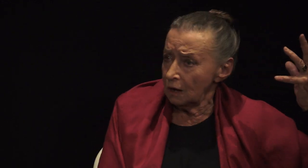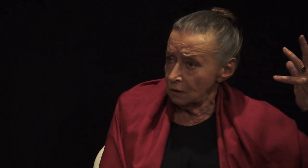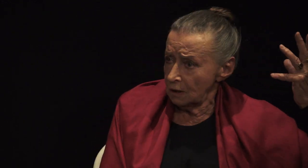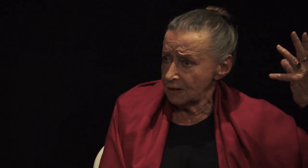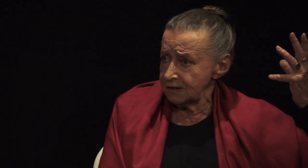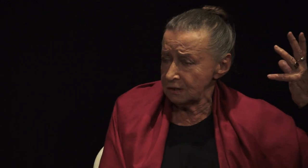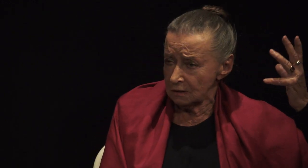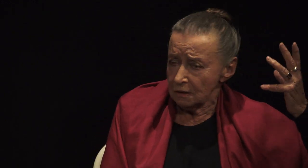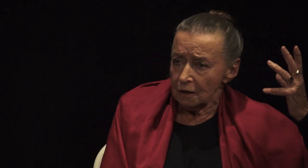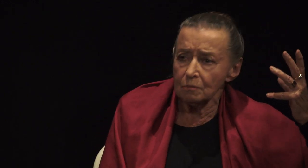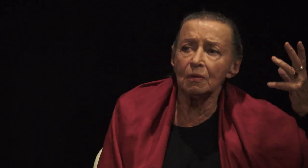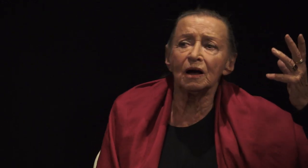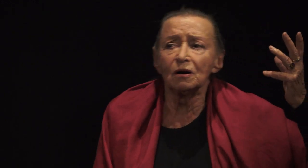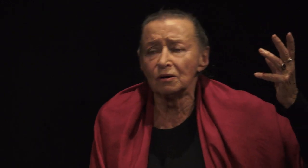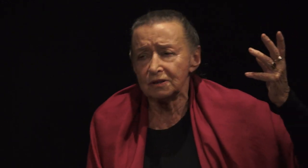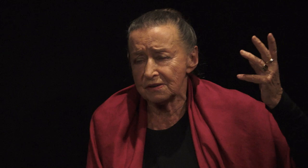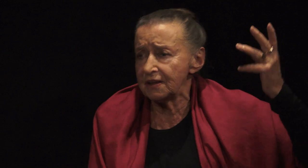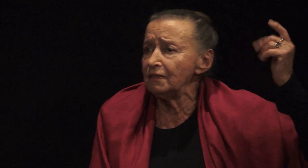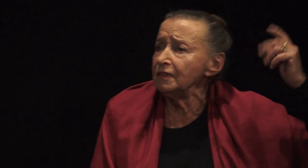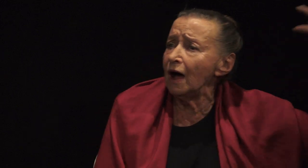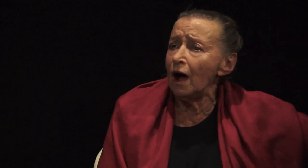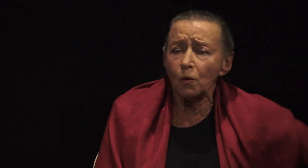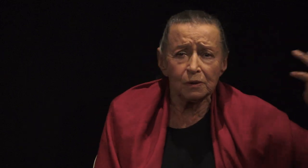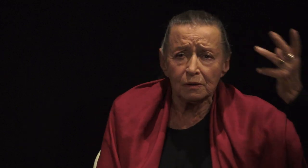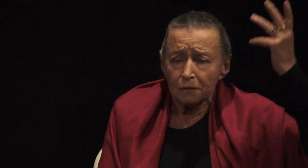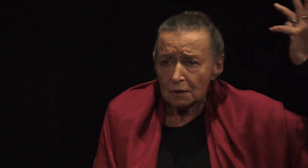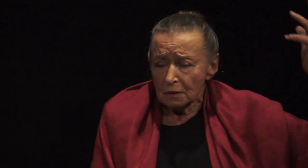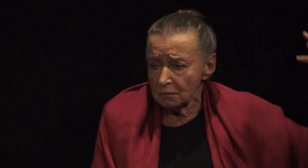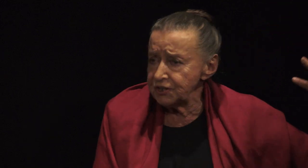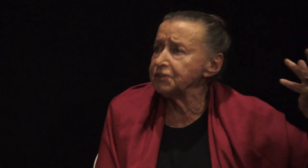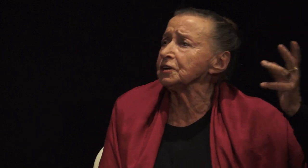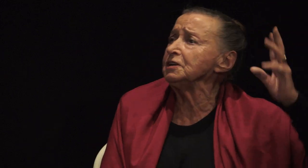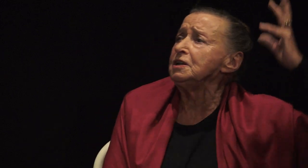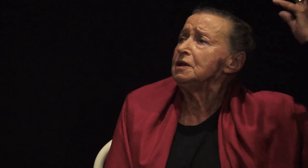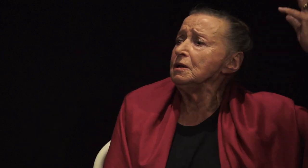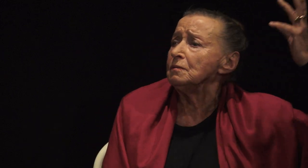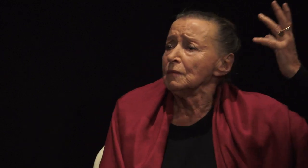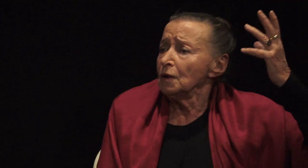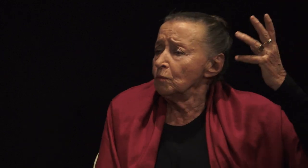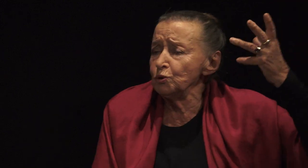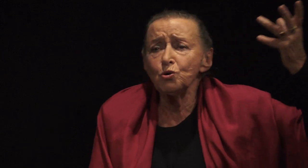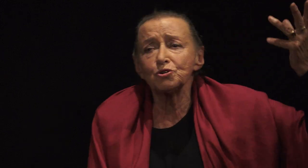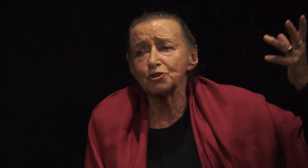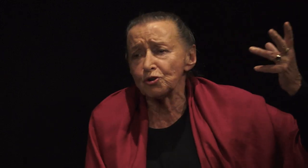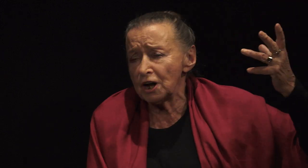and aloe, mahonia, sandalwood, lemon-trees, almond, ivy,